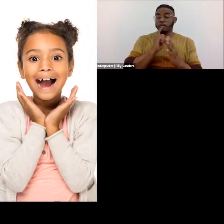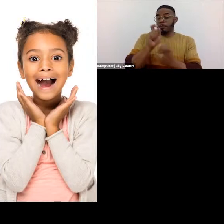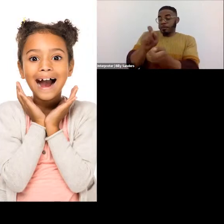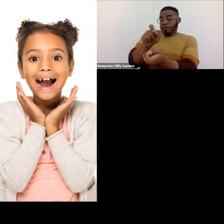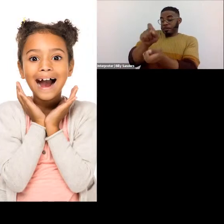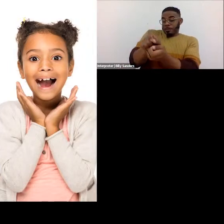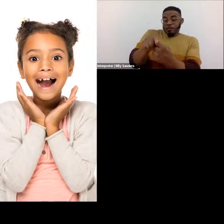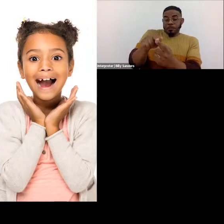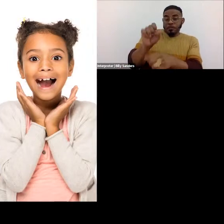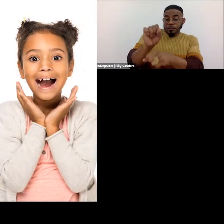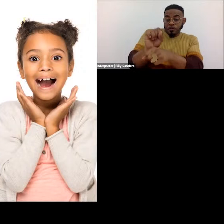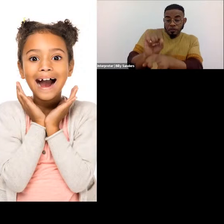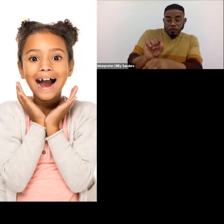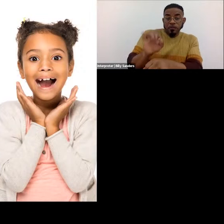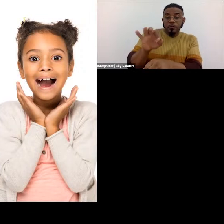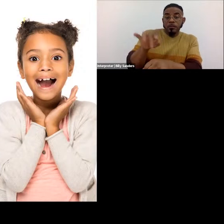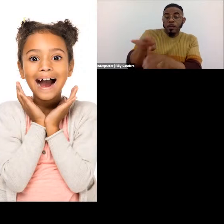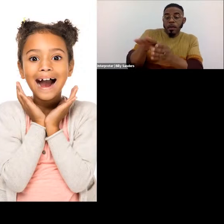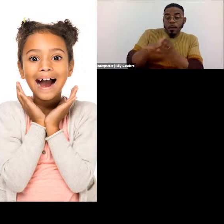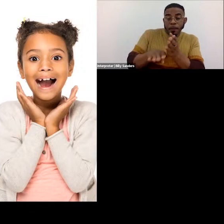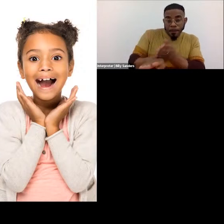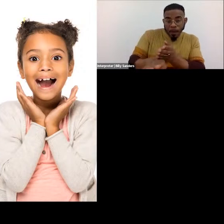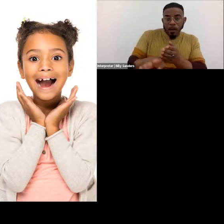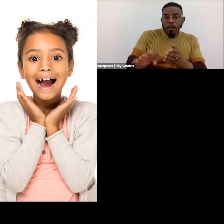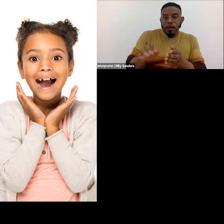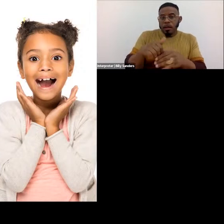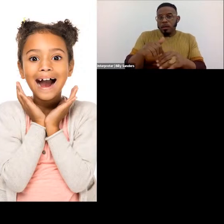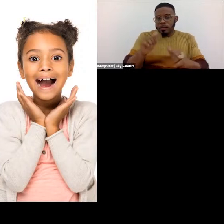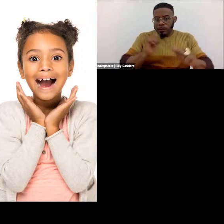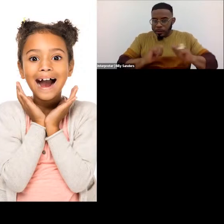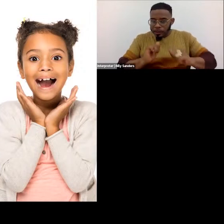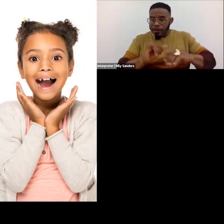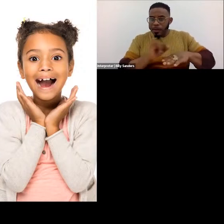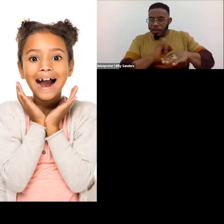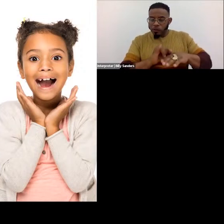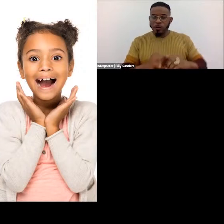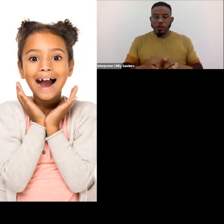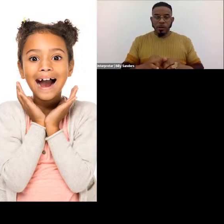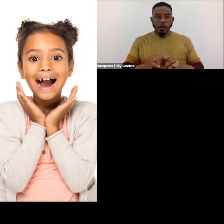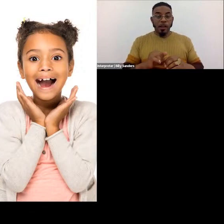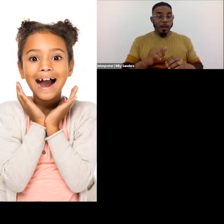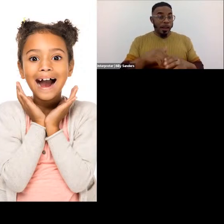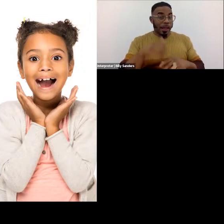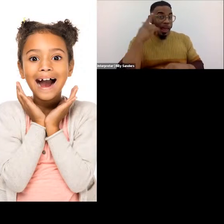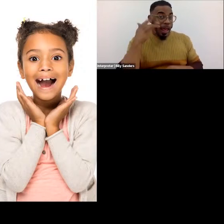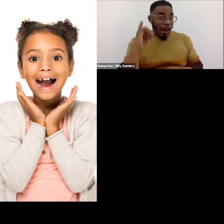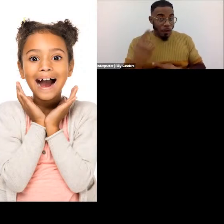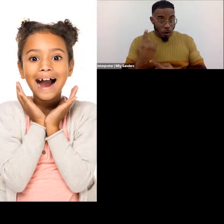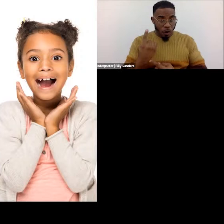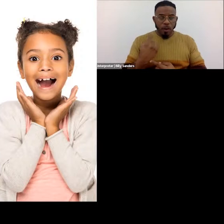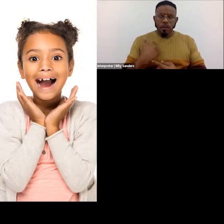to the employment of minors in the entertainment industry. And in California, I did mention